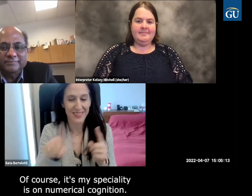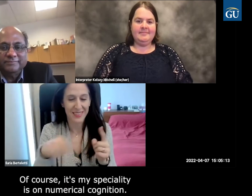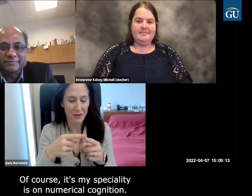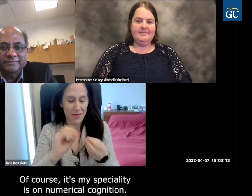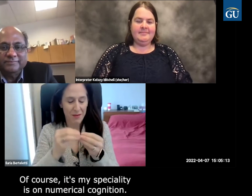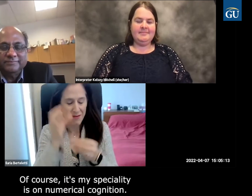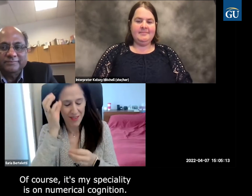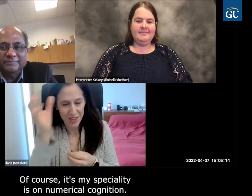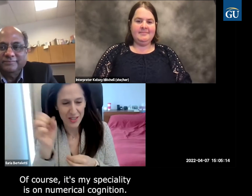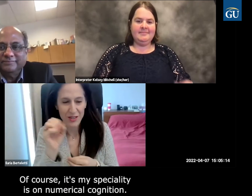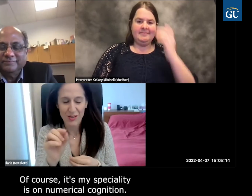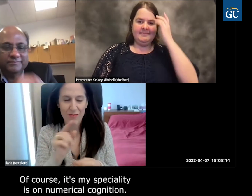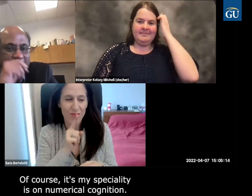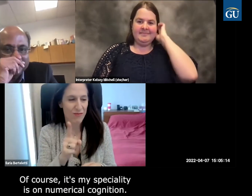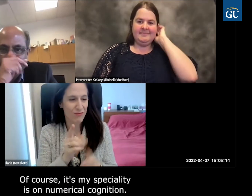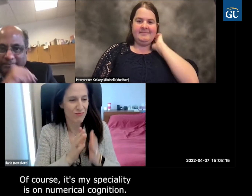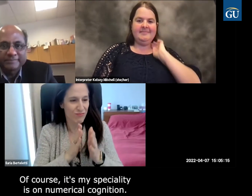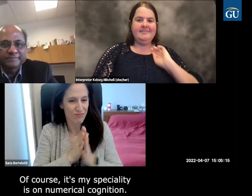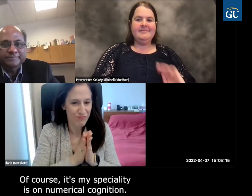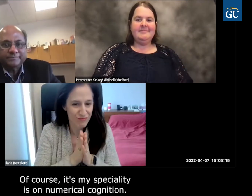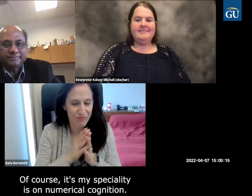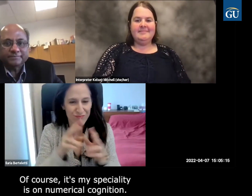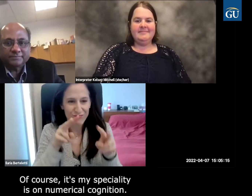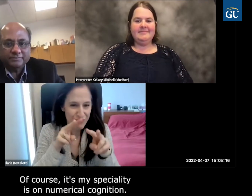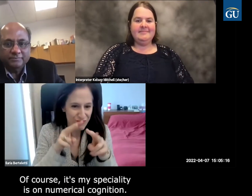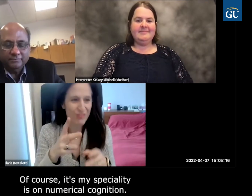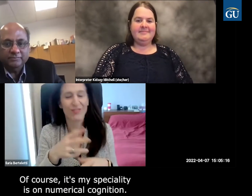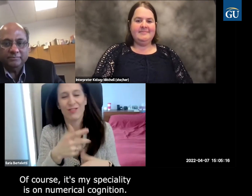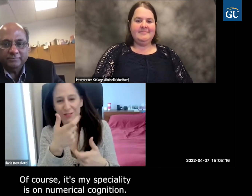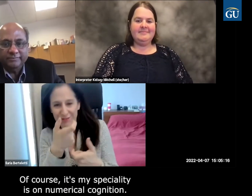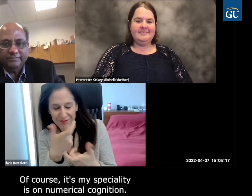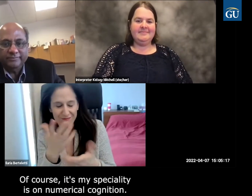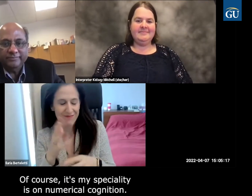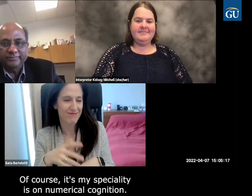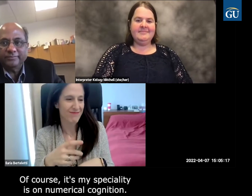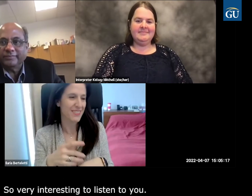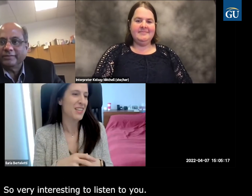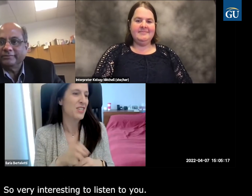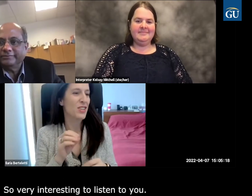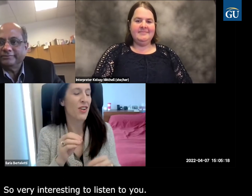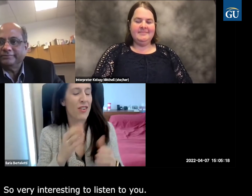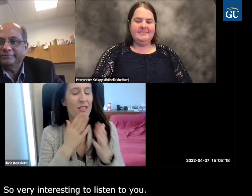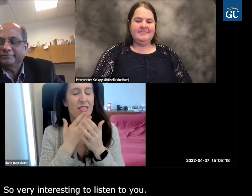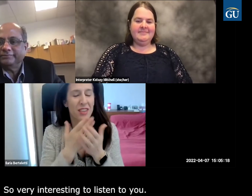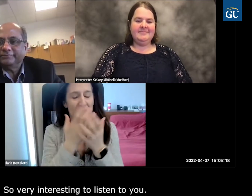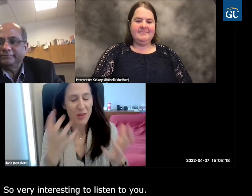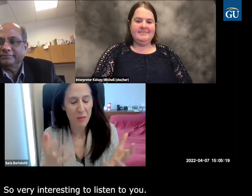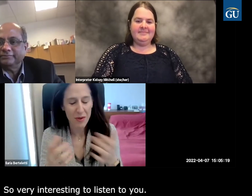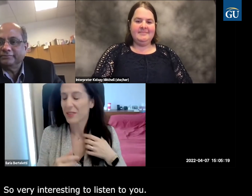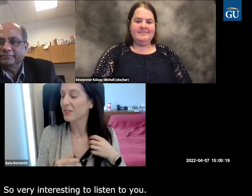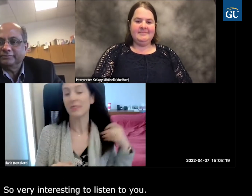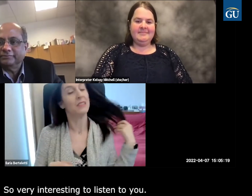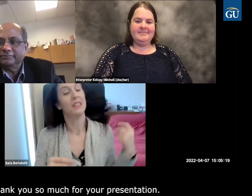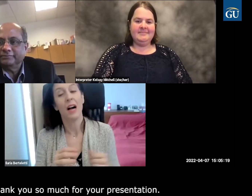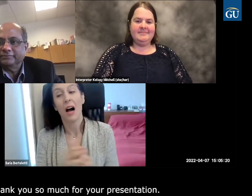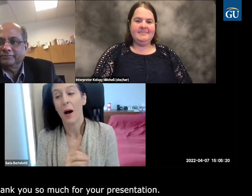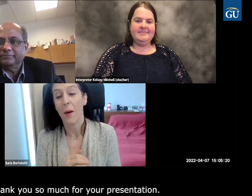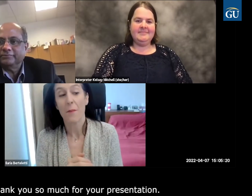of course it's my specialty is the numerical cognition so very interesting